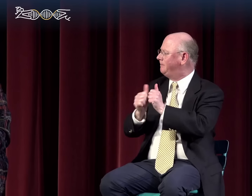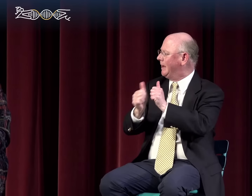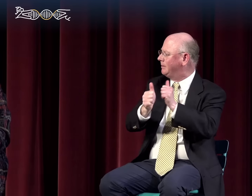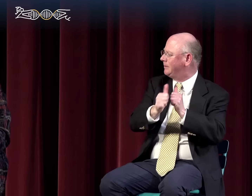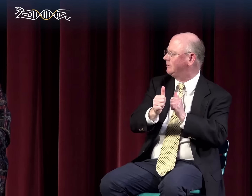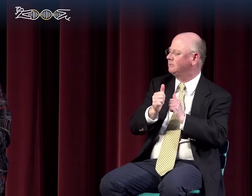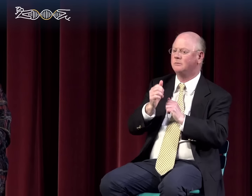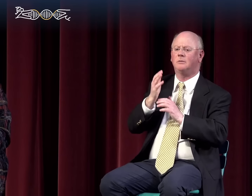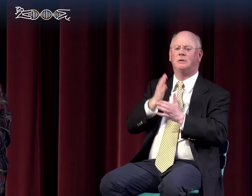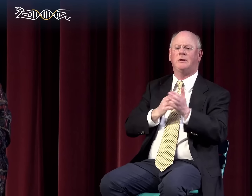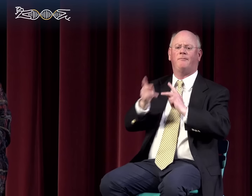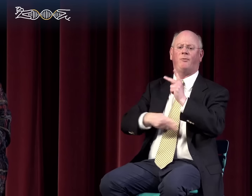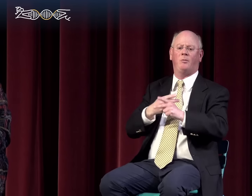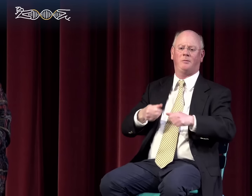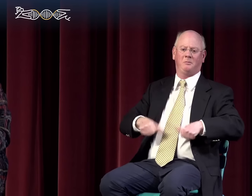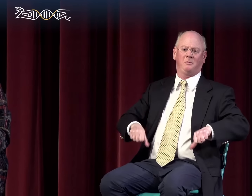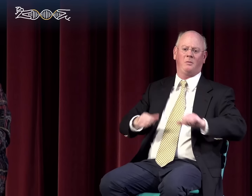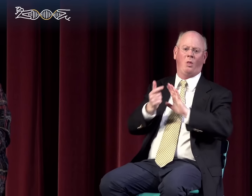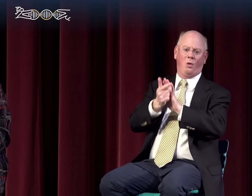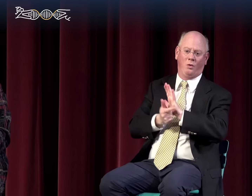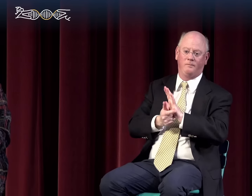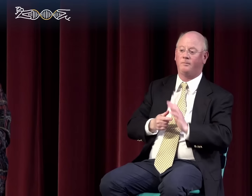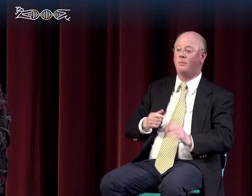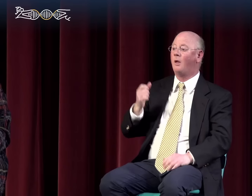So many states passed these sterilization laws.